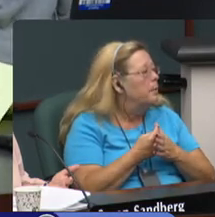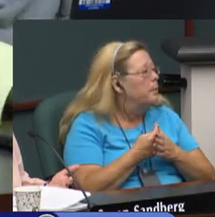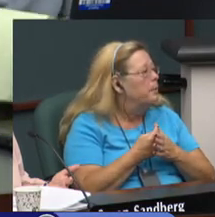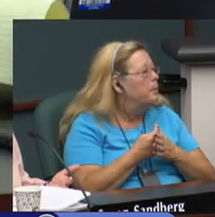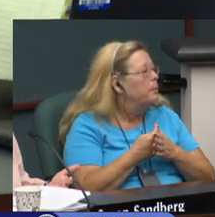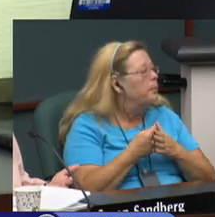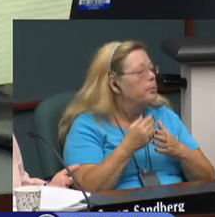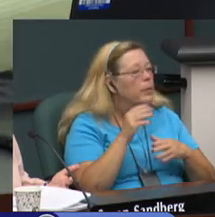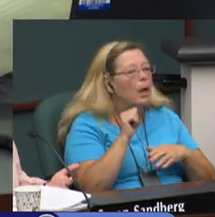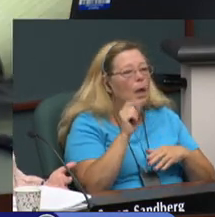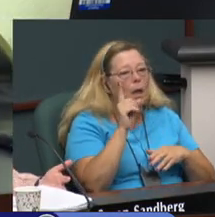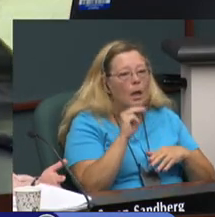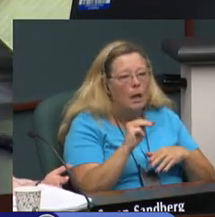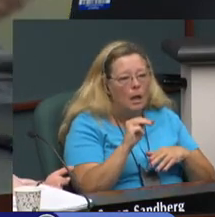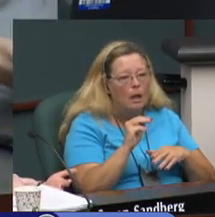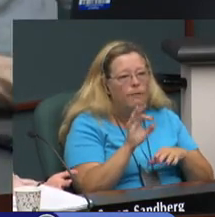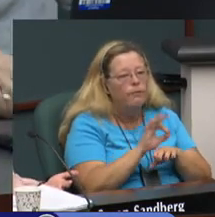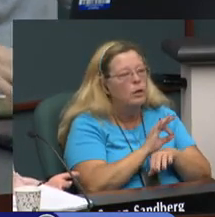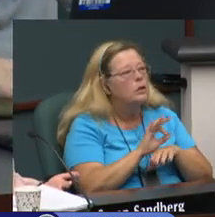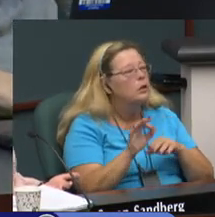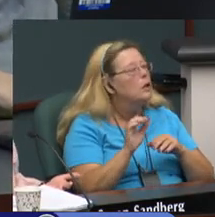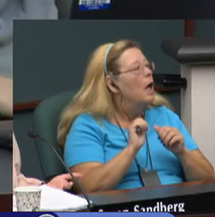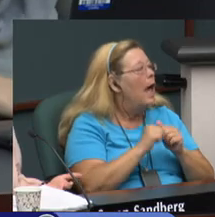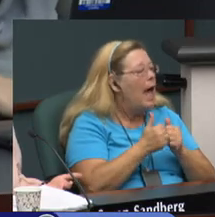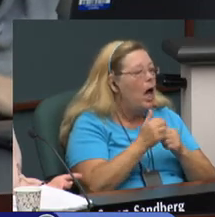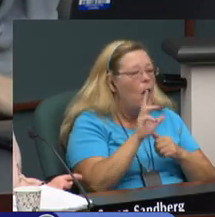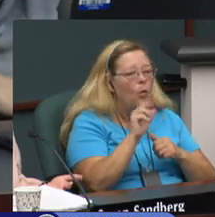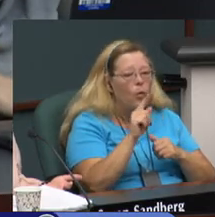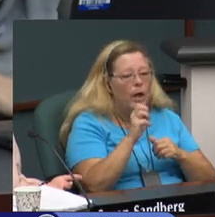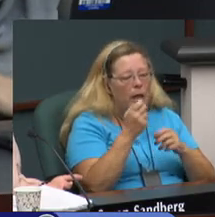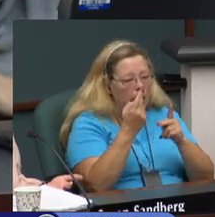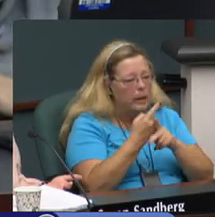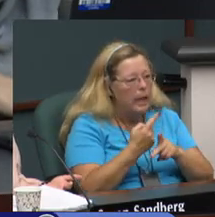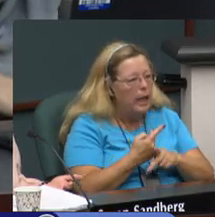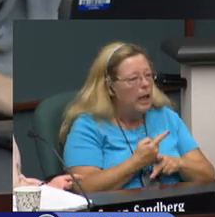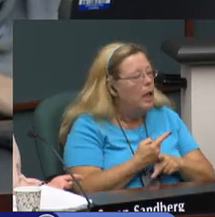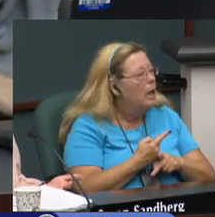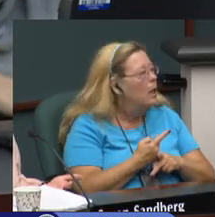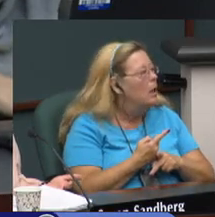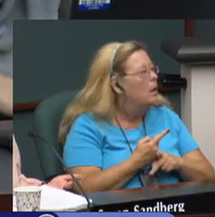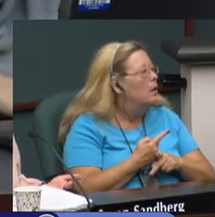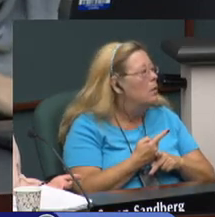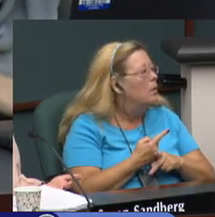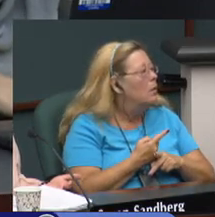administrative function of how those rates are calculated again we've worked